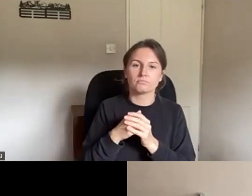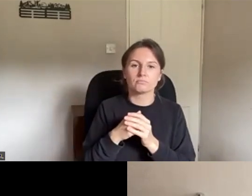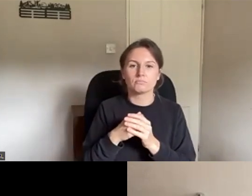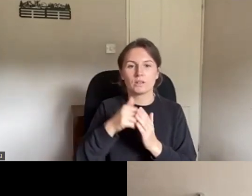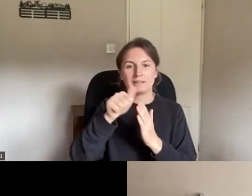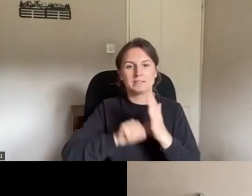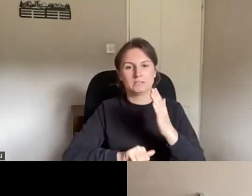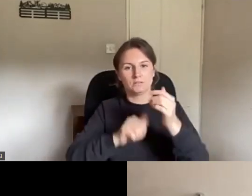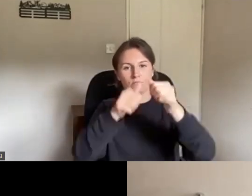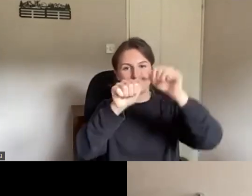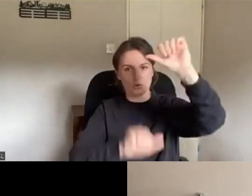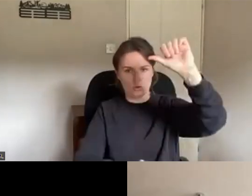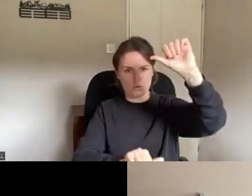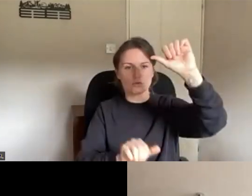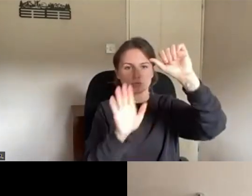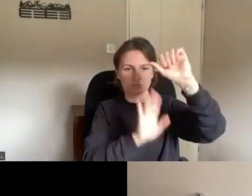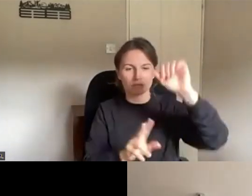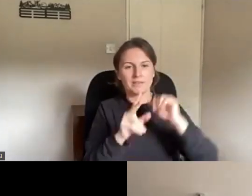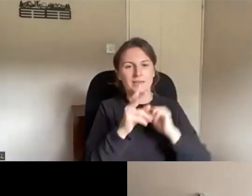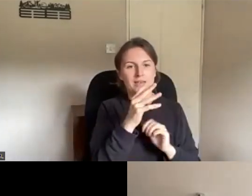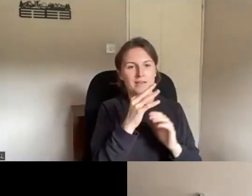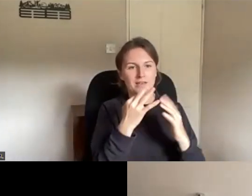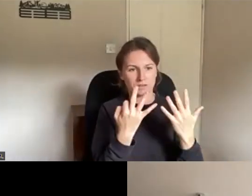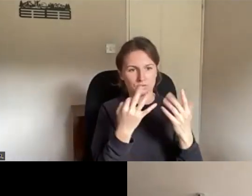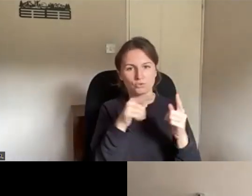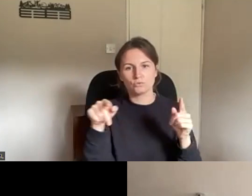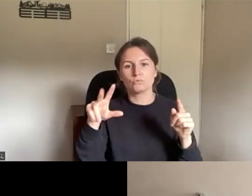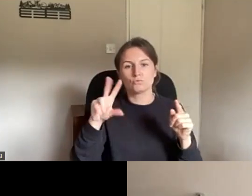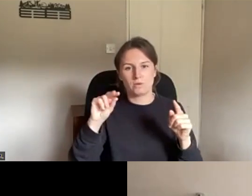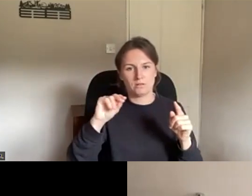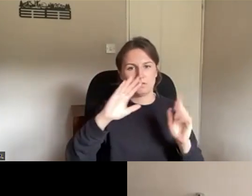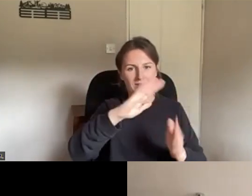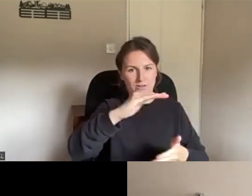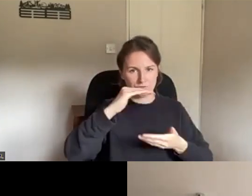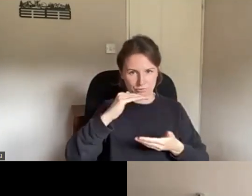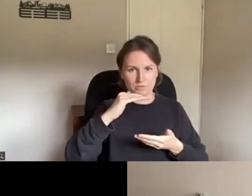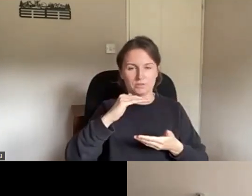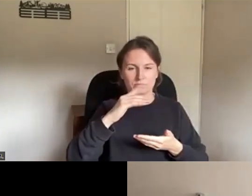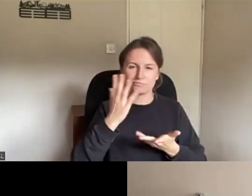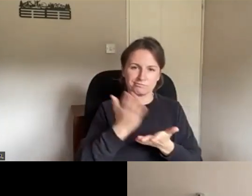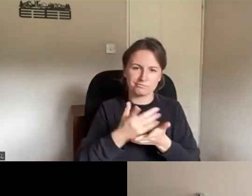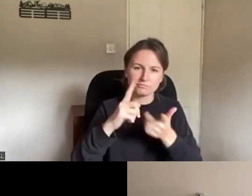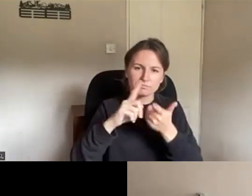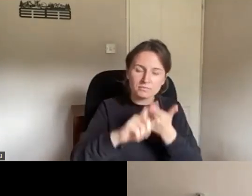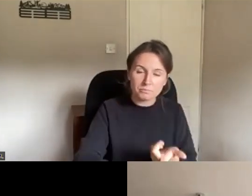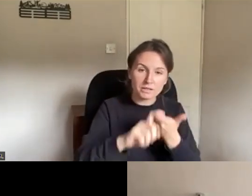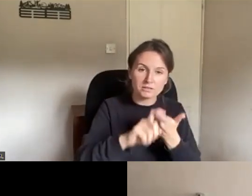about between 8 to 12 entries. It really depends on what kind of entries we get